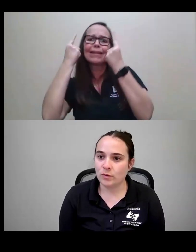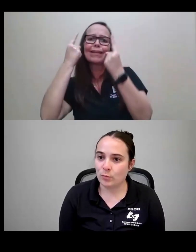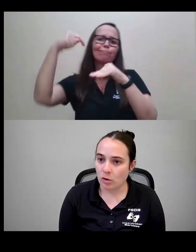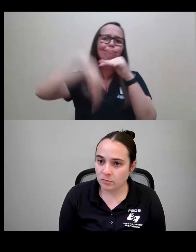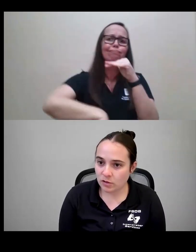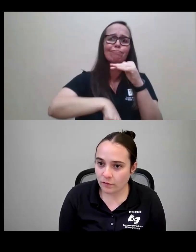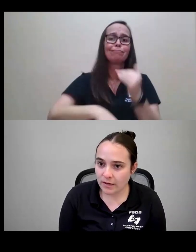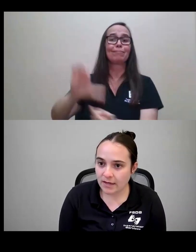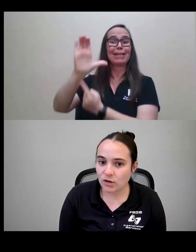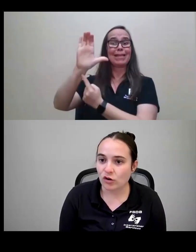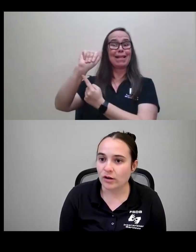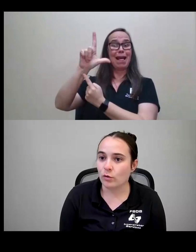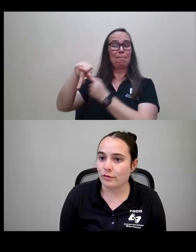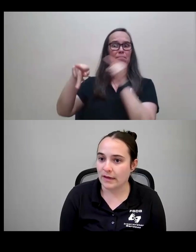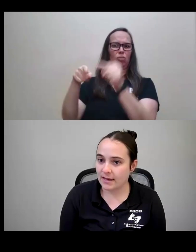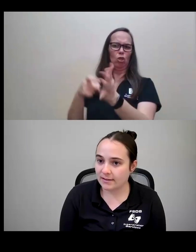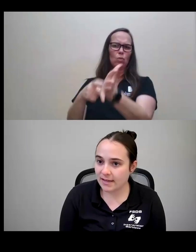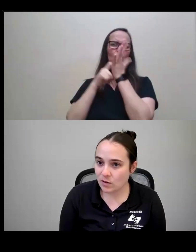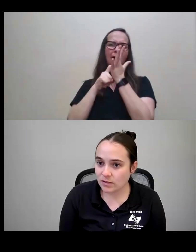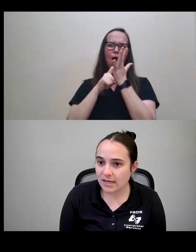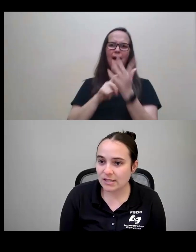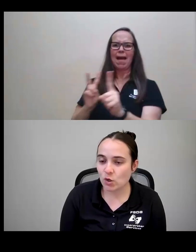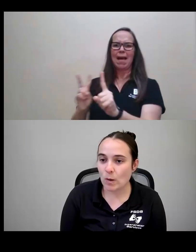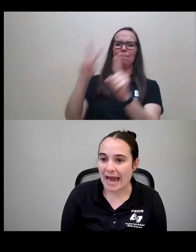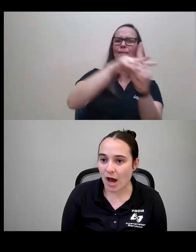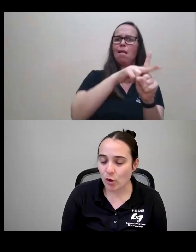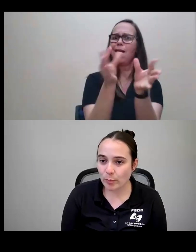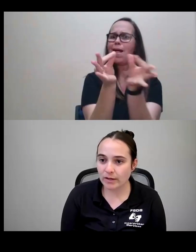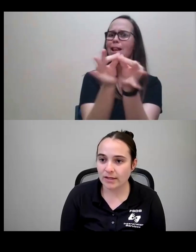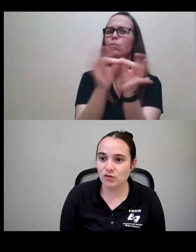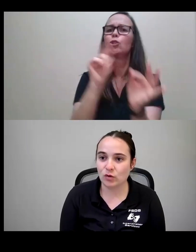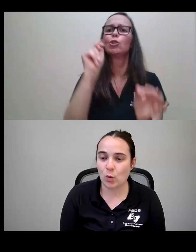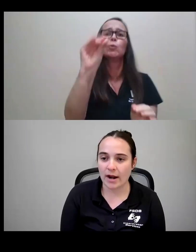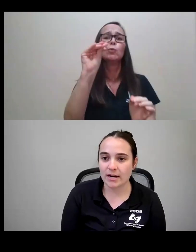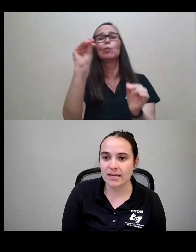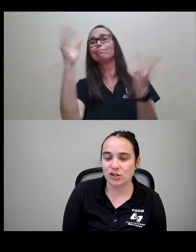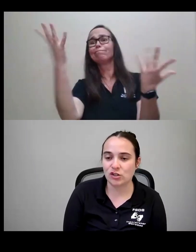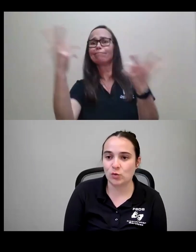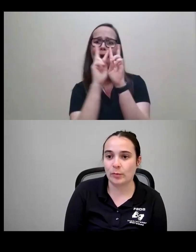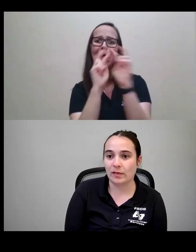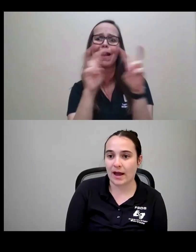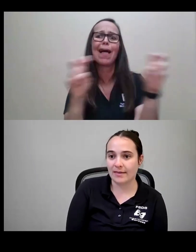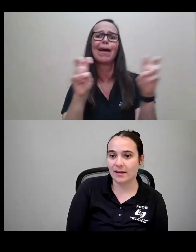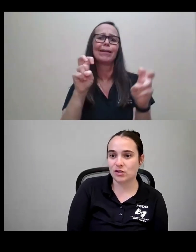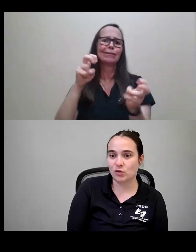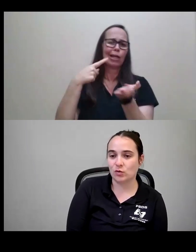Also, with problem solving and critical thinking skills. So CALP is required and to apply that